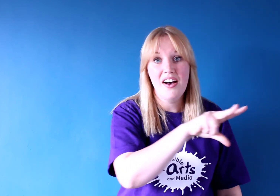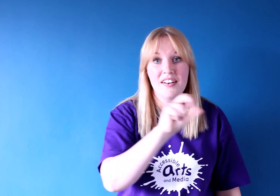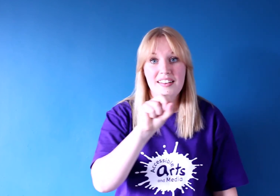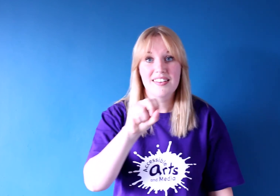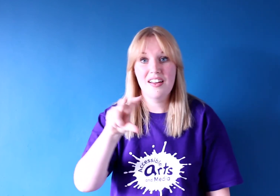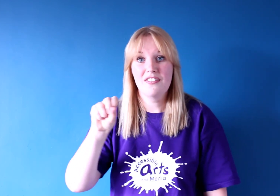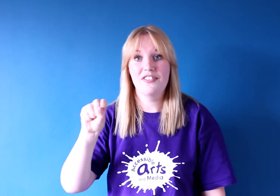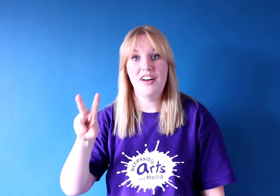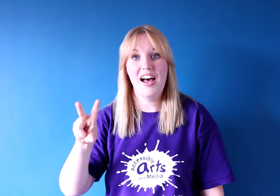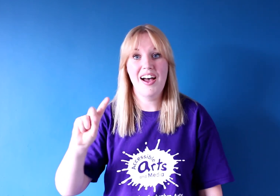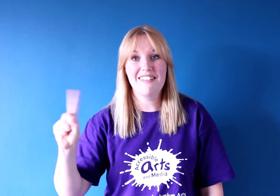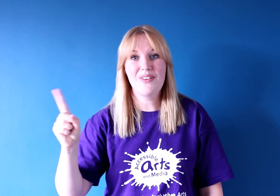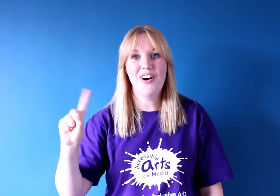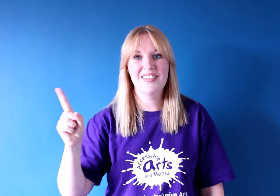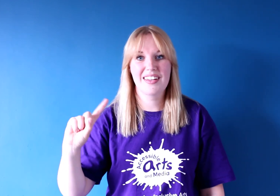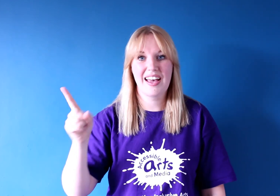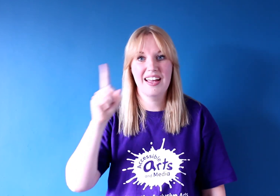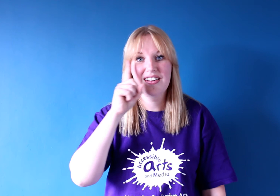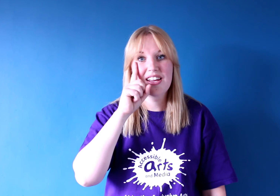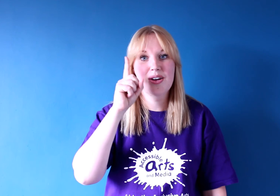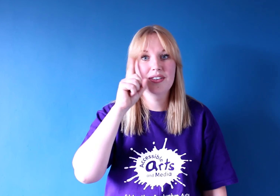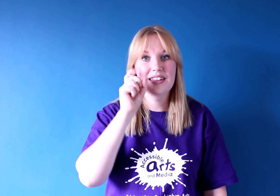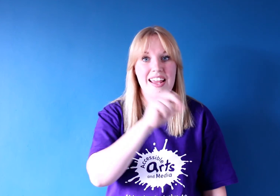On safari, what can you see?